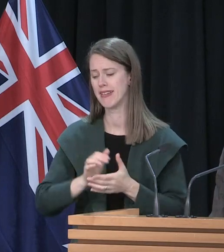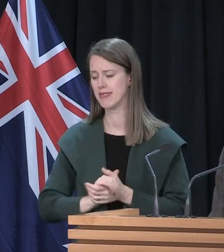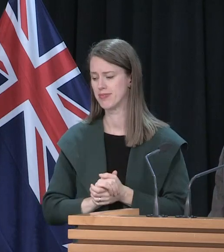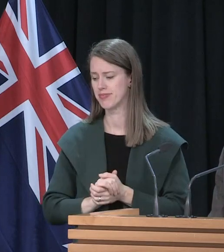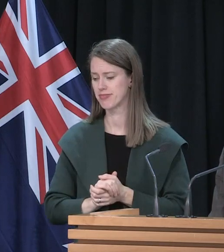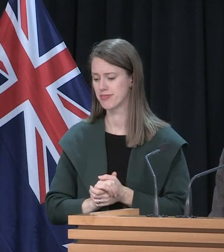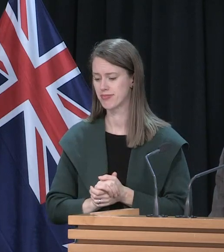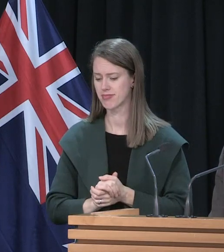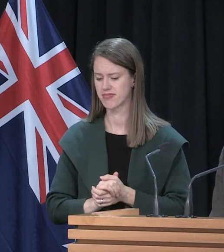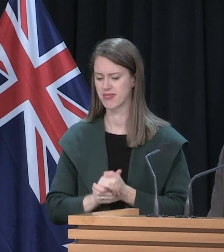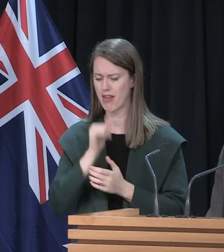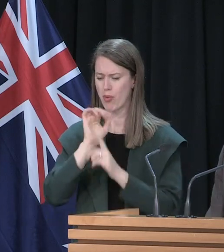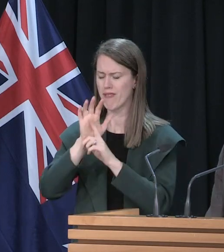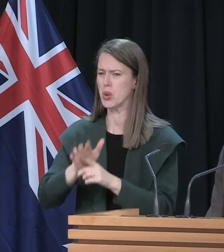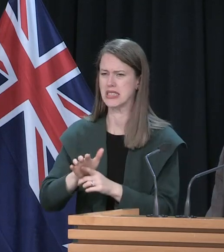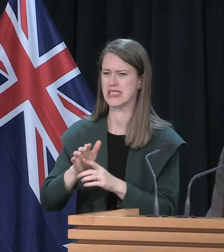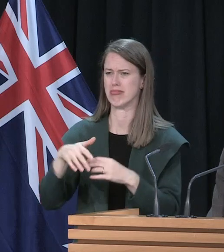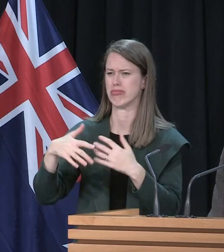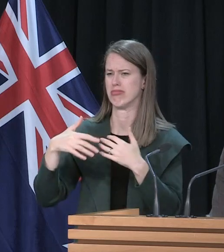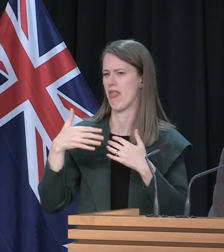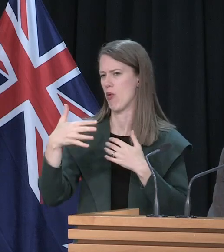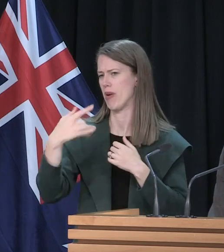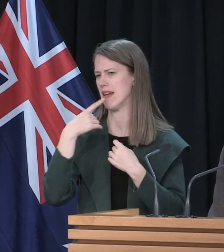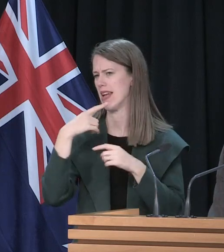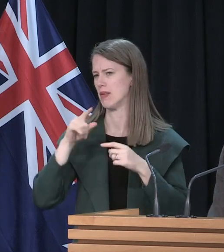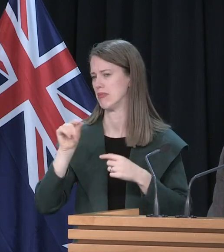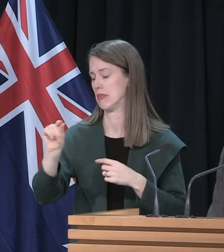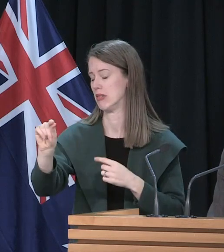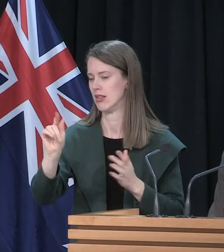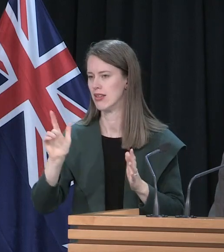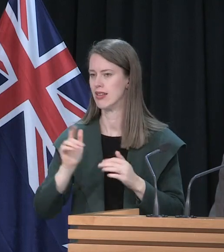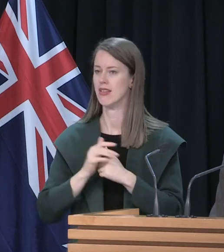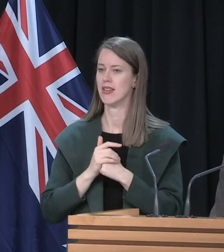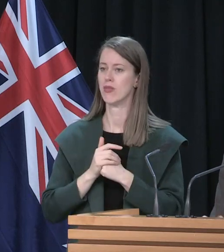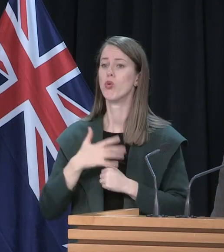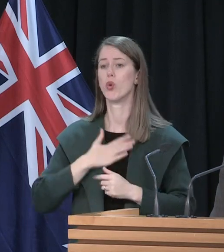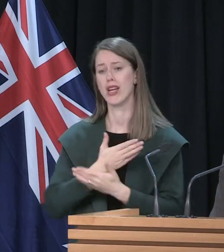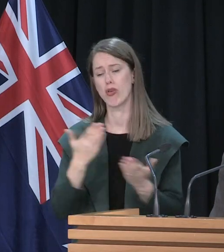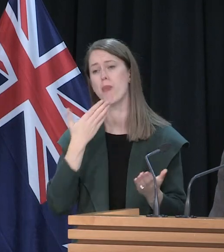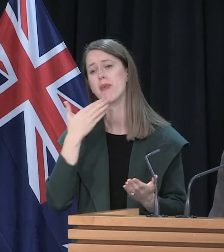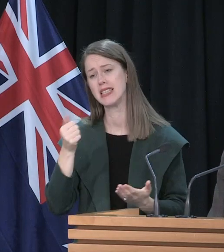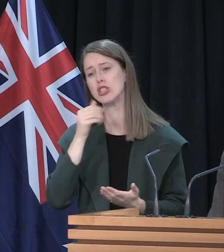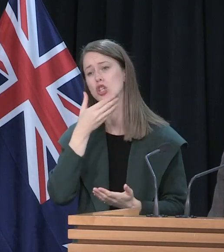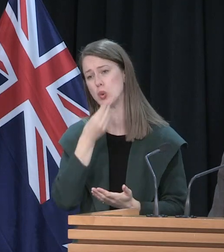that discussion yet. Obviously we want everybody to be usings it. Whatever we do around compulsion and so, we'll make